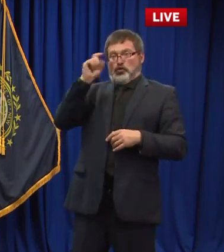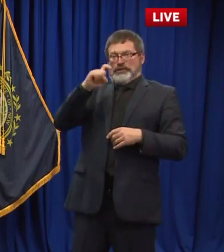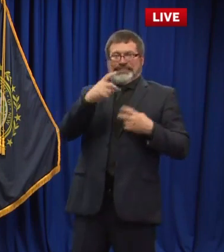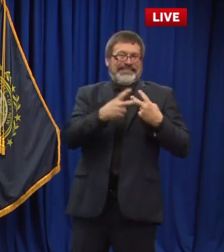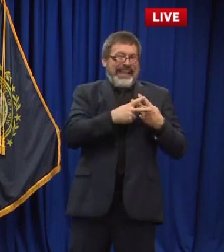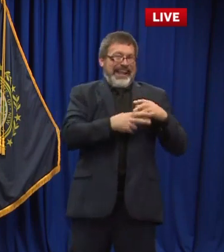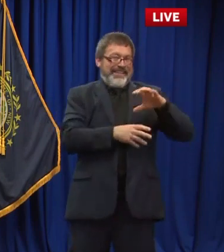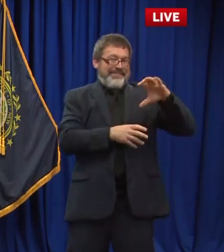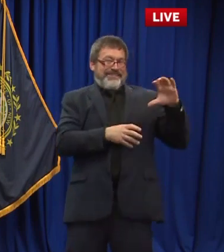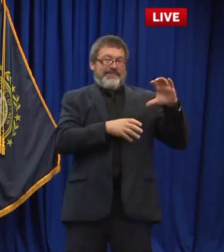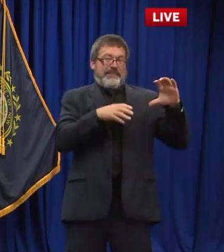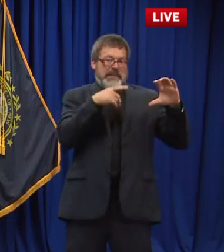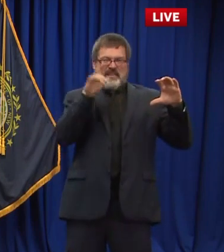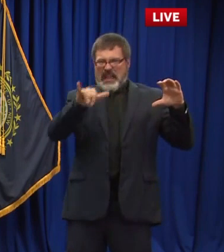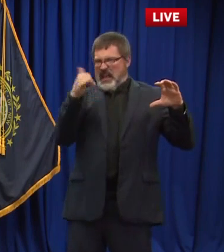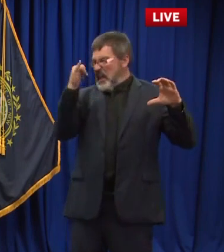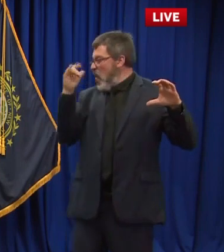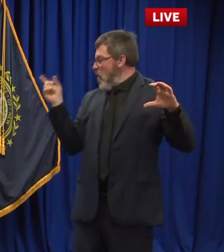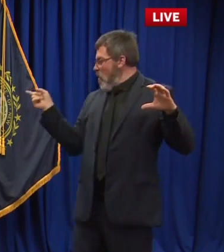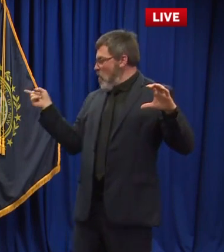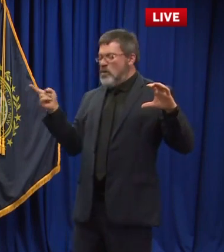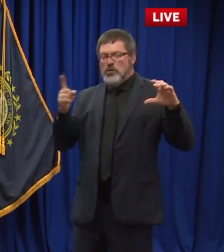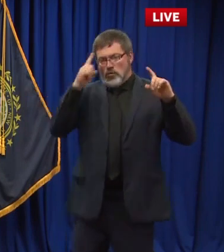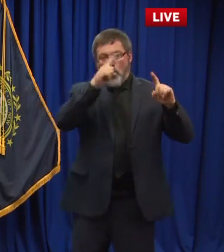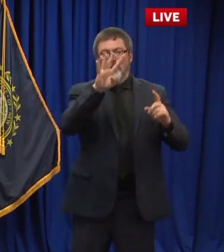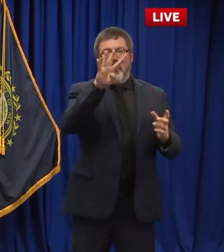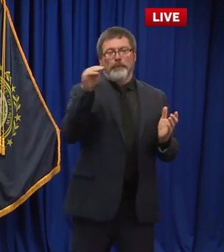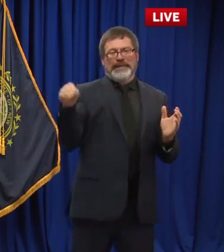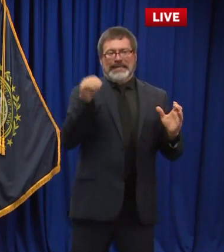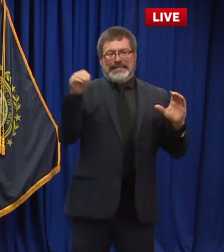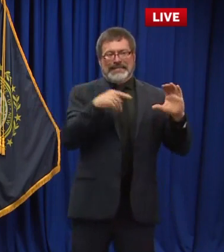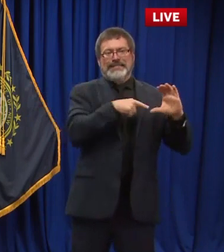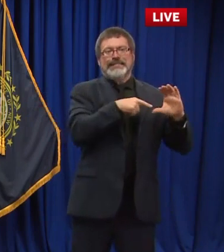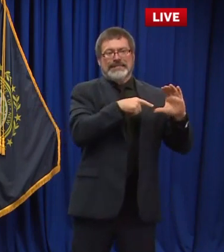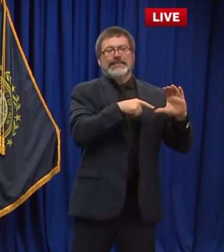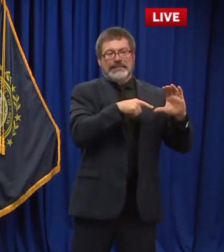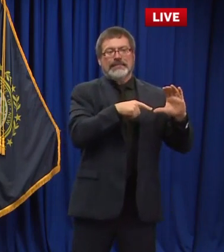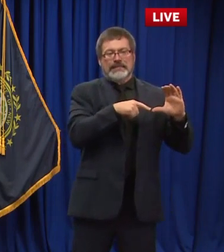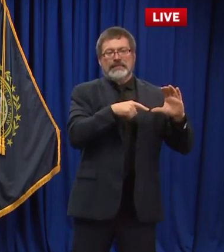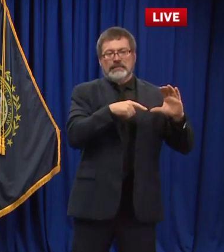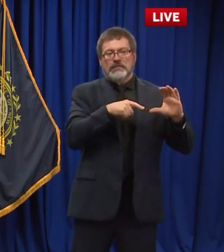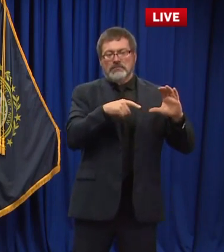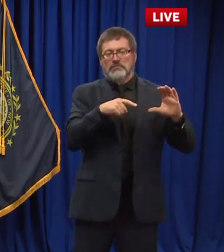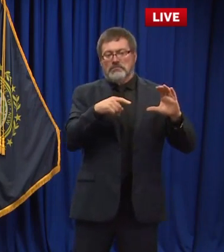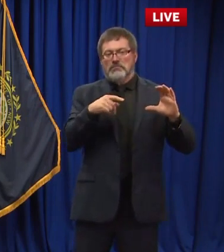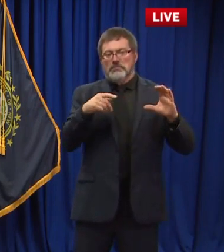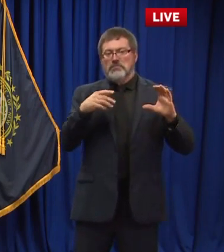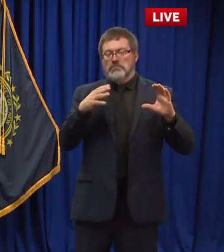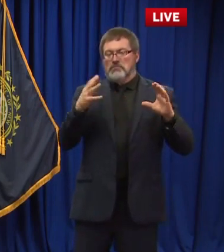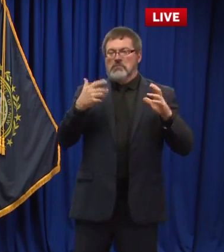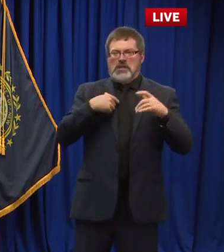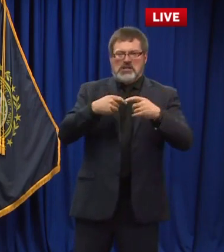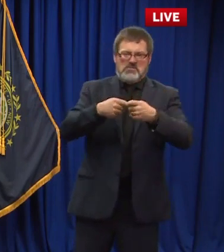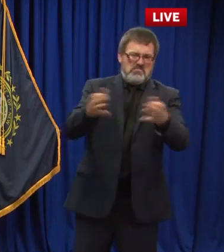WE ARE CONSTANTLY BRINGING IT IN. WHAT WE WANT ABOUT 4 MILLION ON HAND.